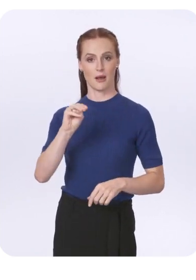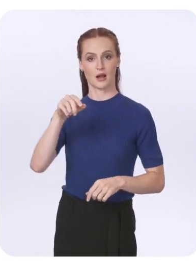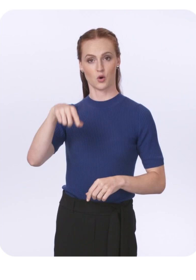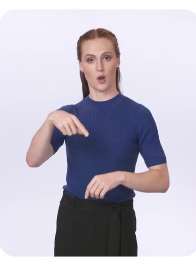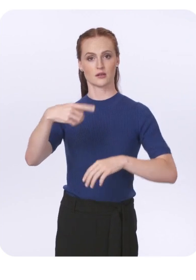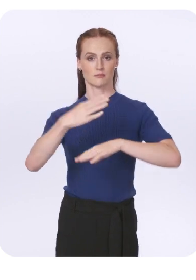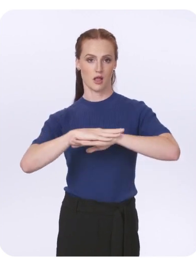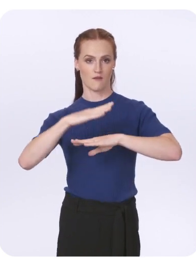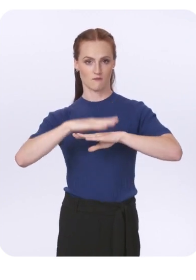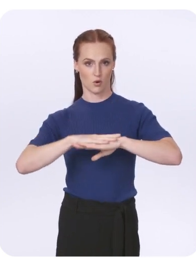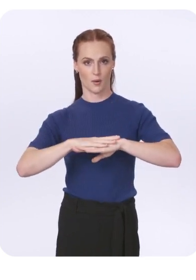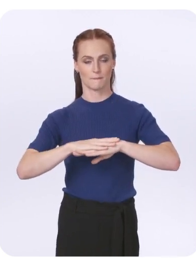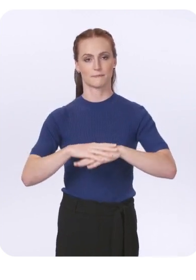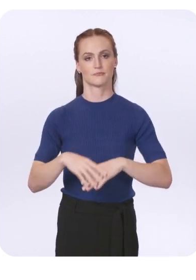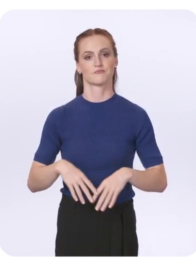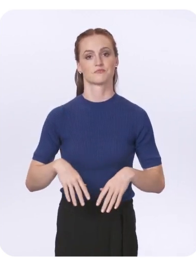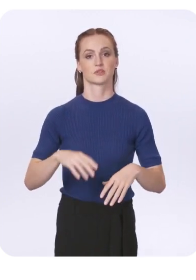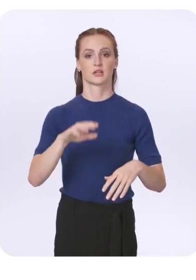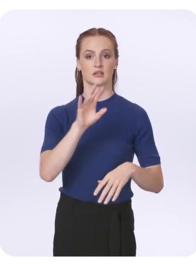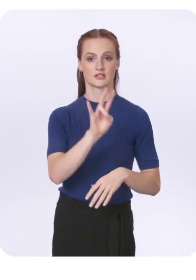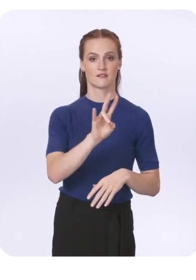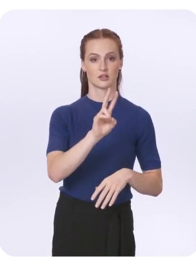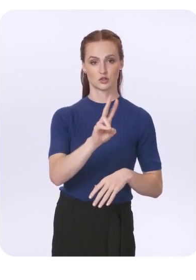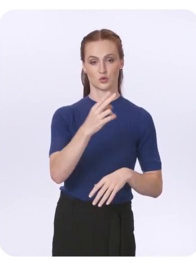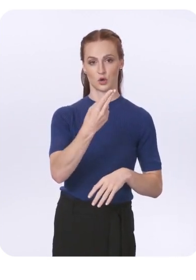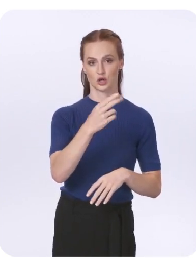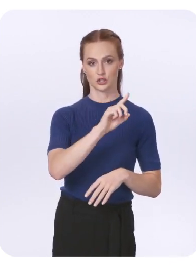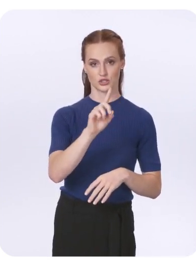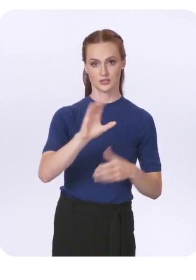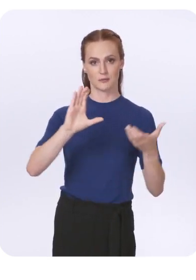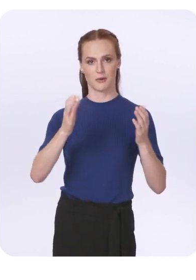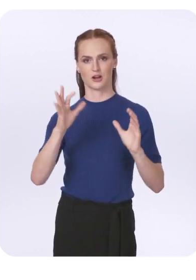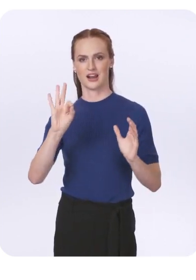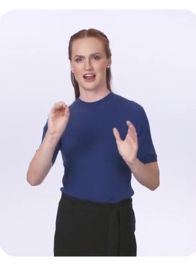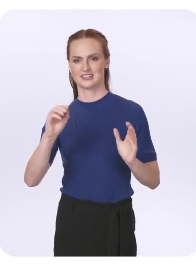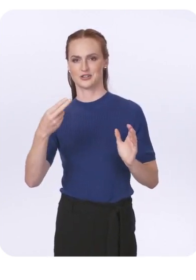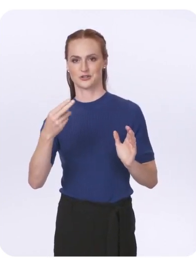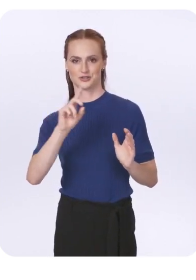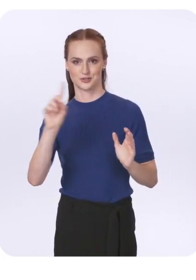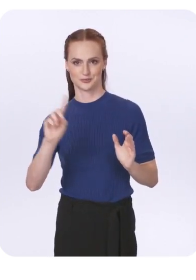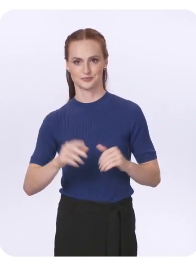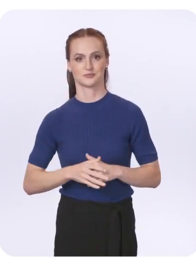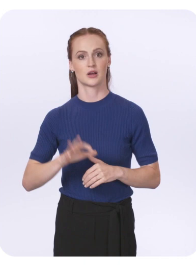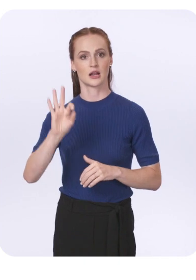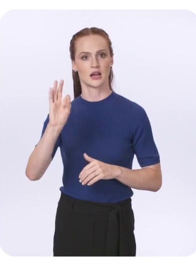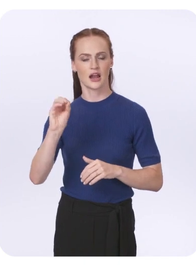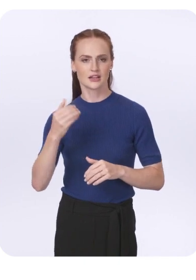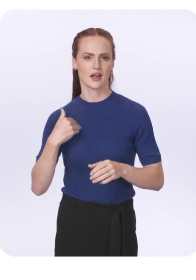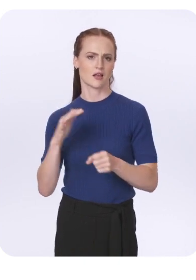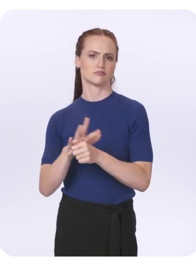between rendering at 72 Hz and 90 Hz. 90 Hz has a whole swath of benefits,